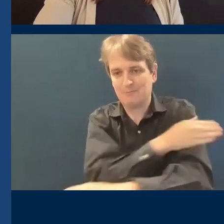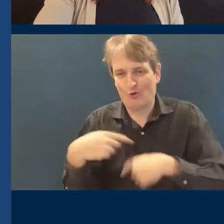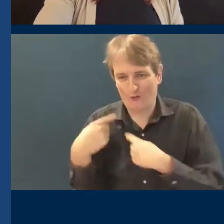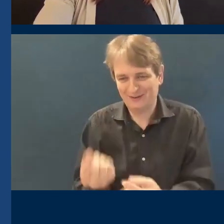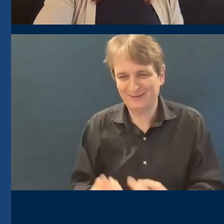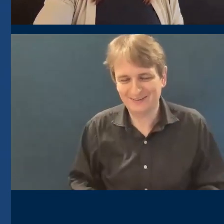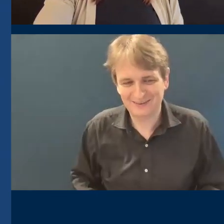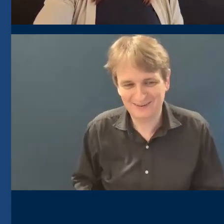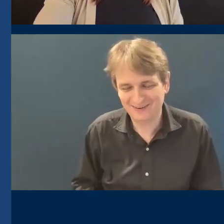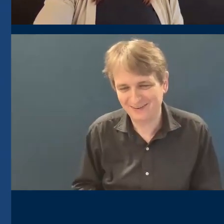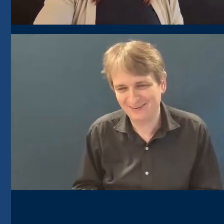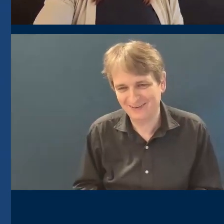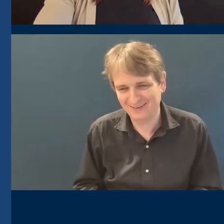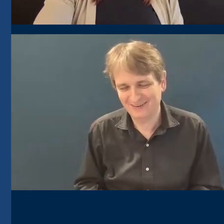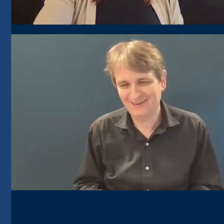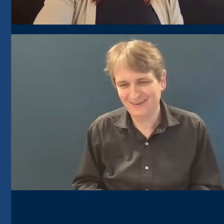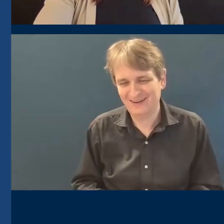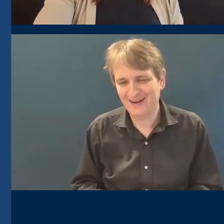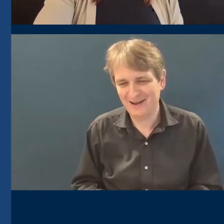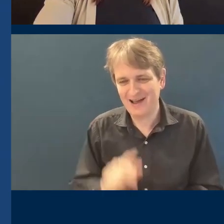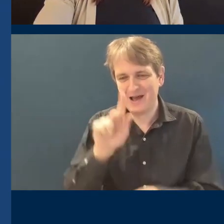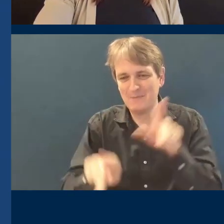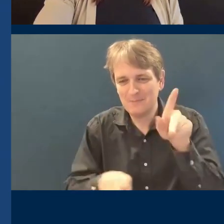So things have improved greatly over this time.